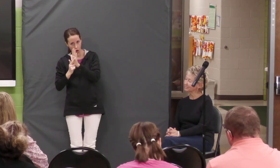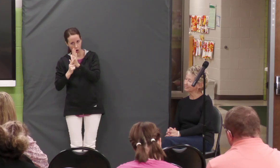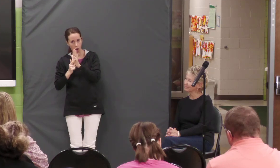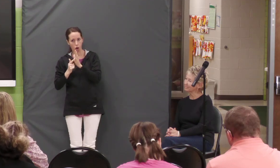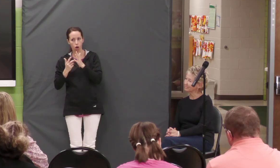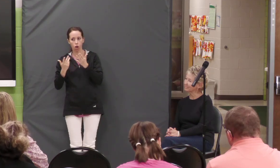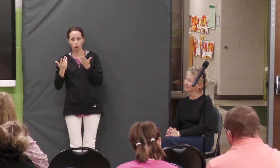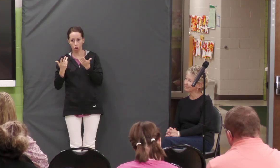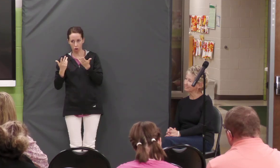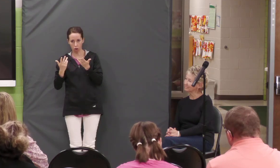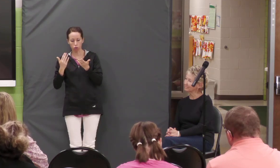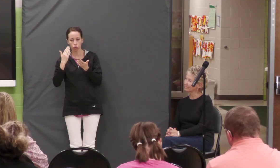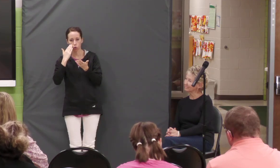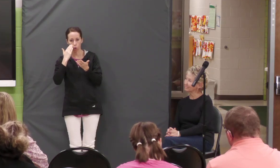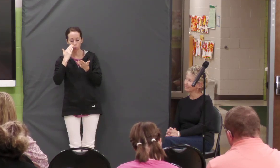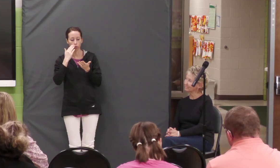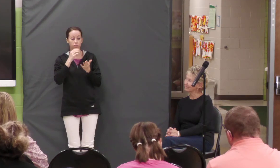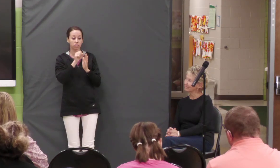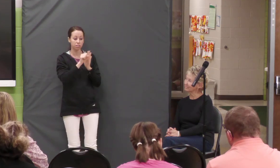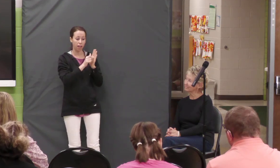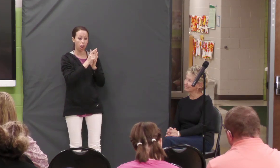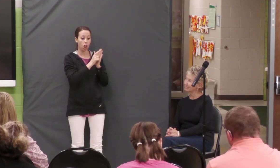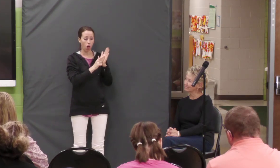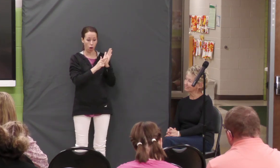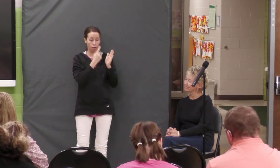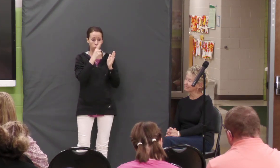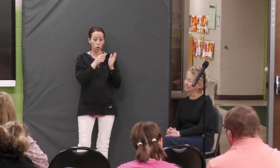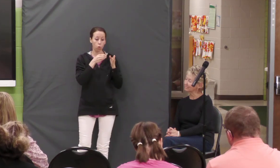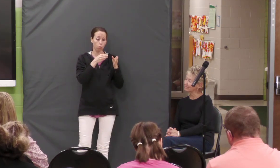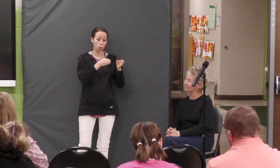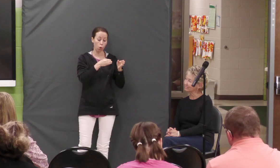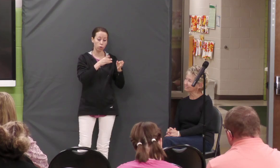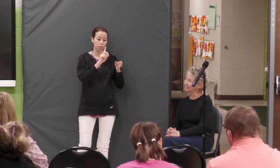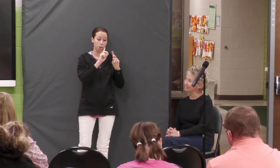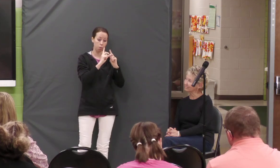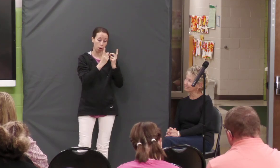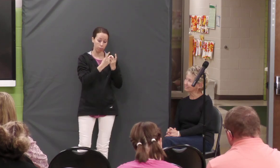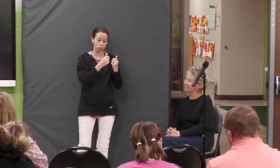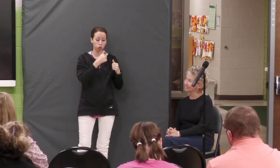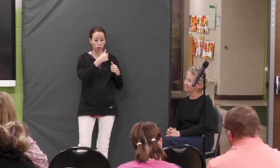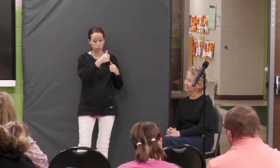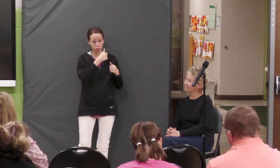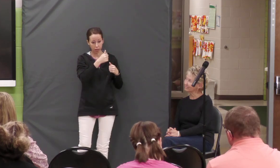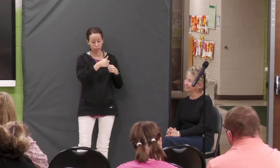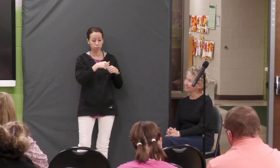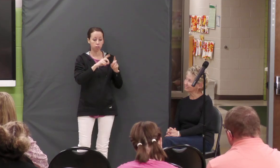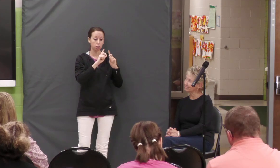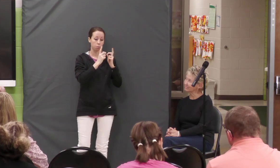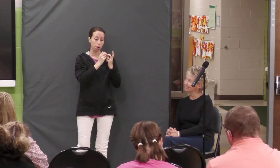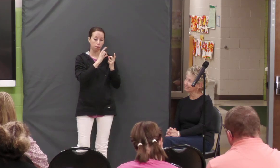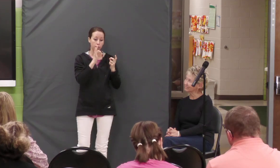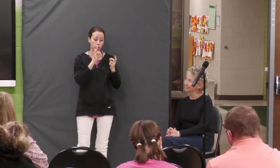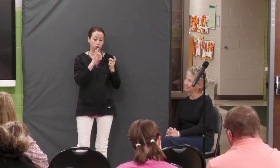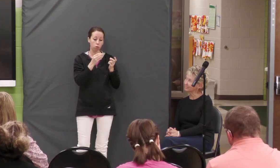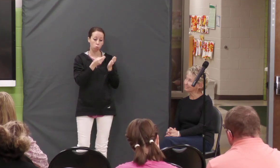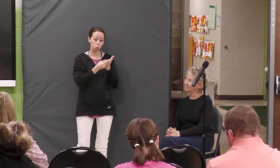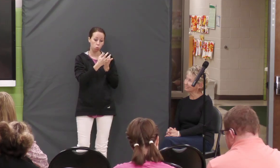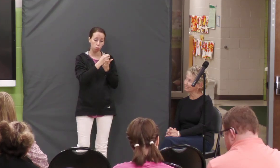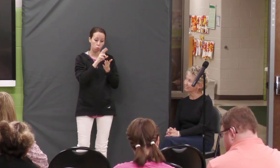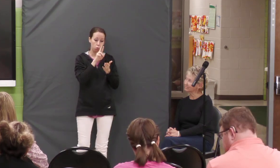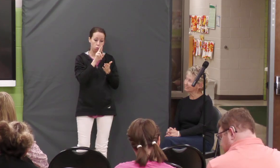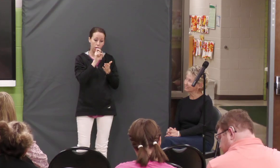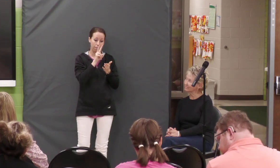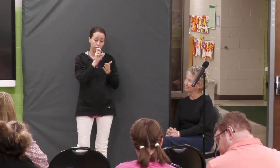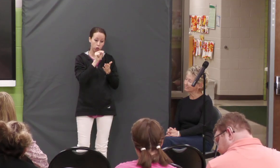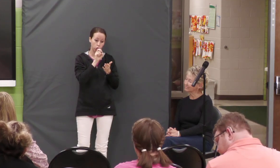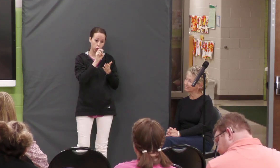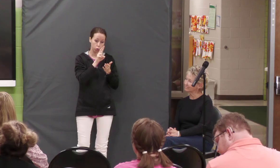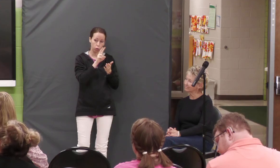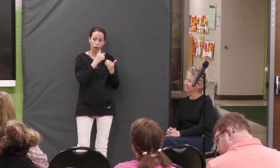people like the road department transation and like Department of revenue um they do apply